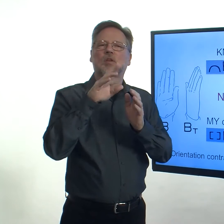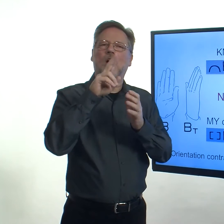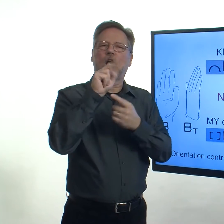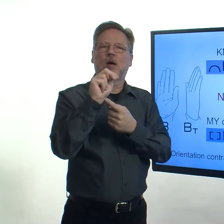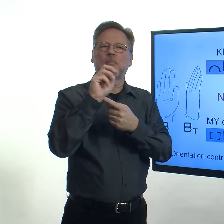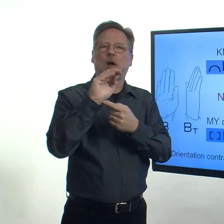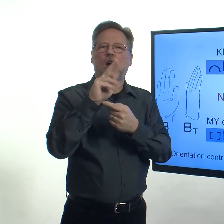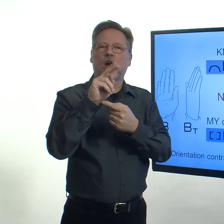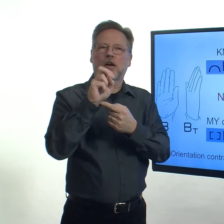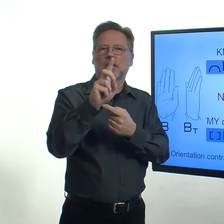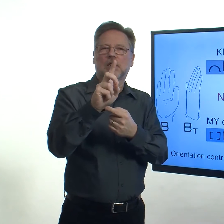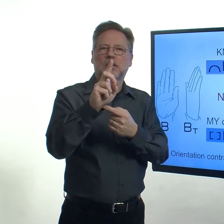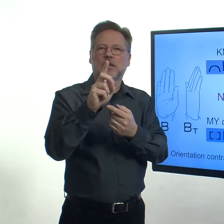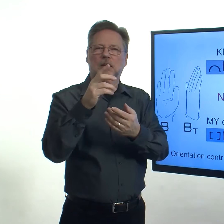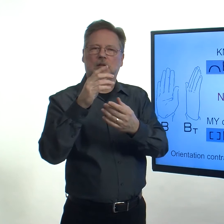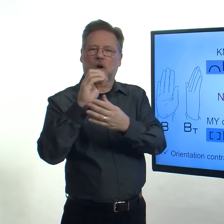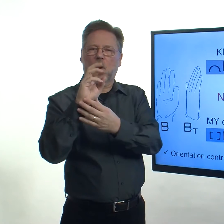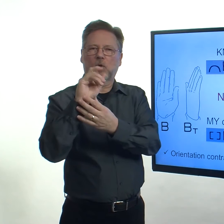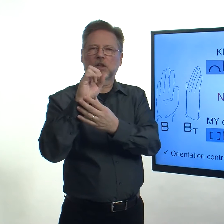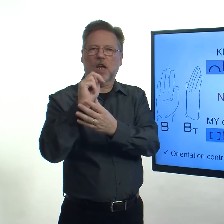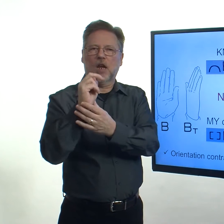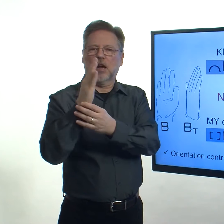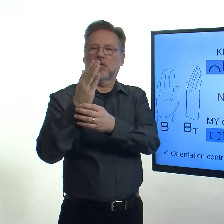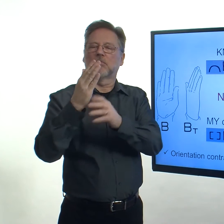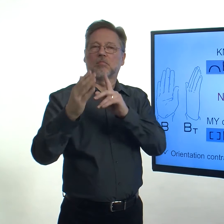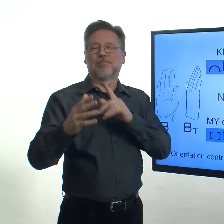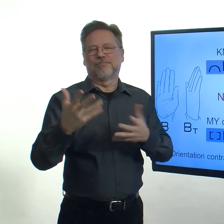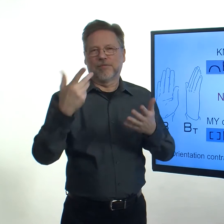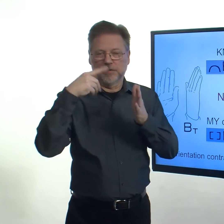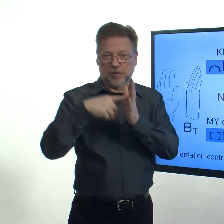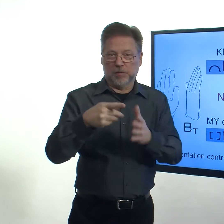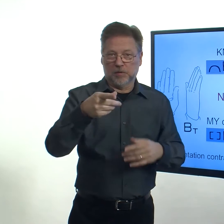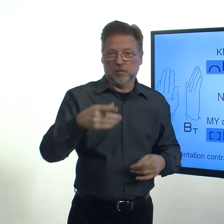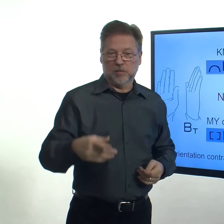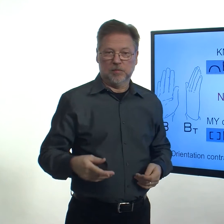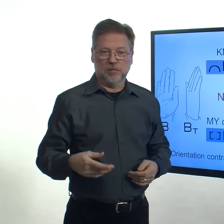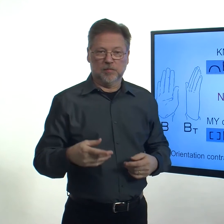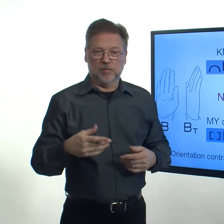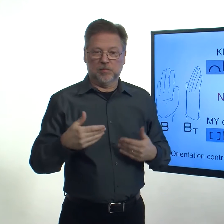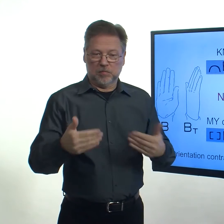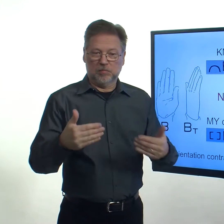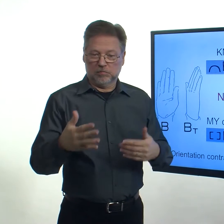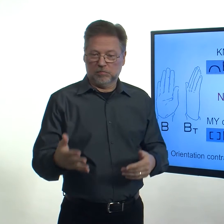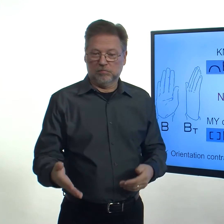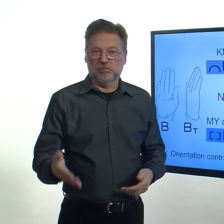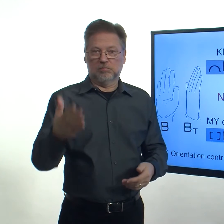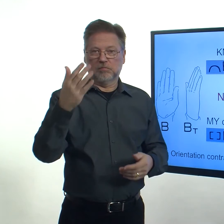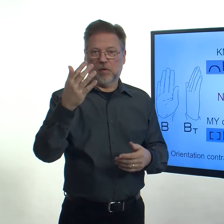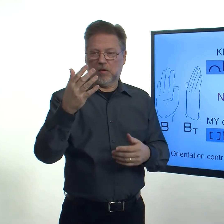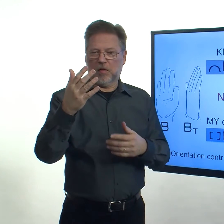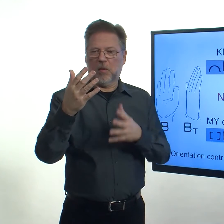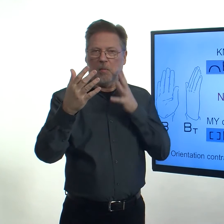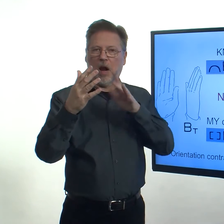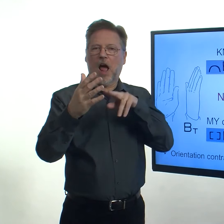cases, the sign often uses an unmarked orientation. For example, lift your arm like this. You’ll